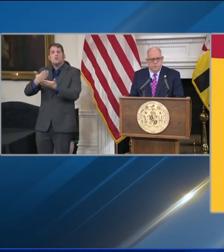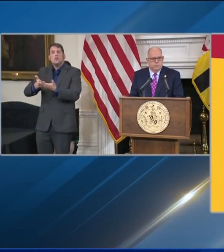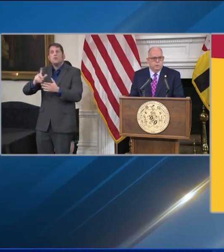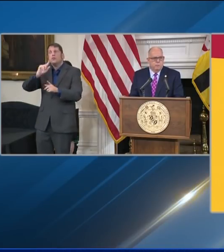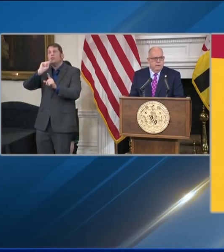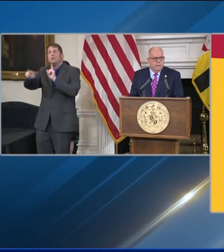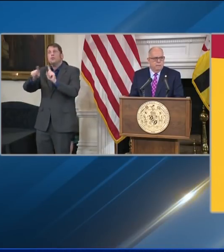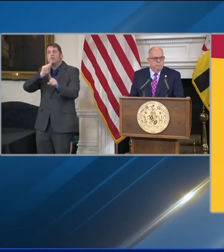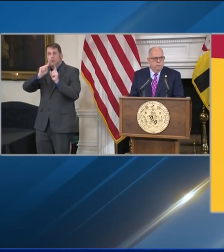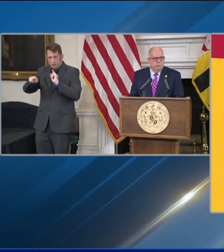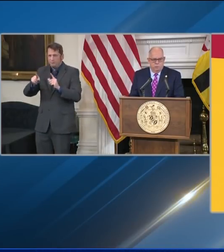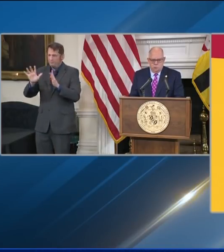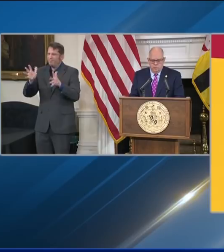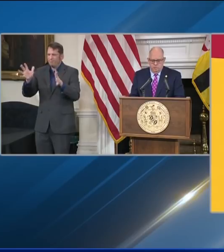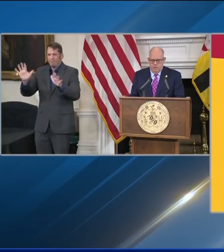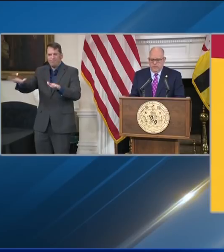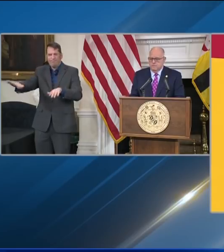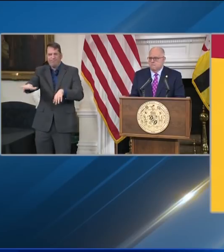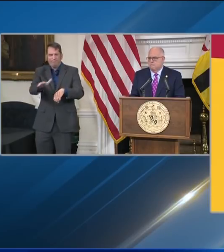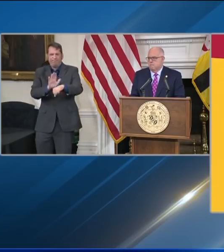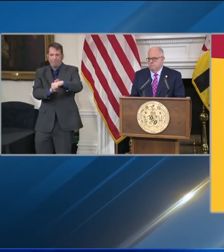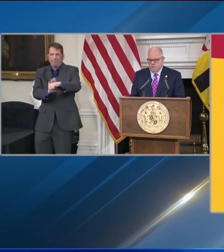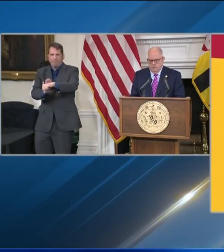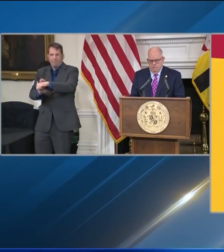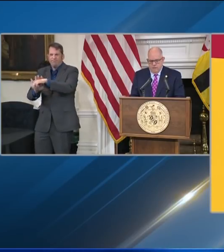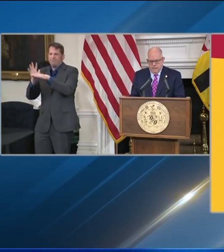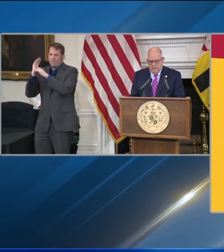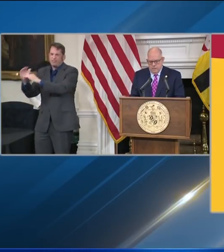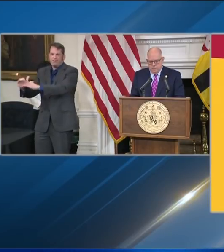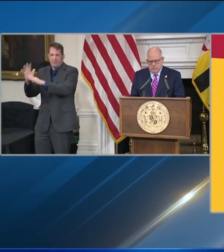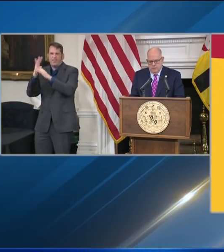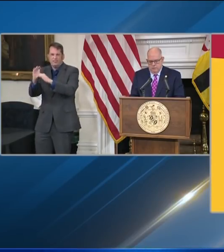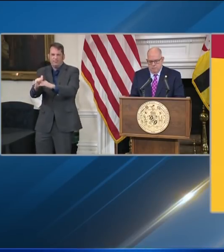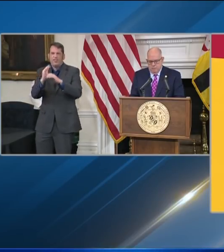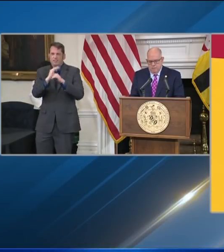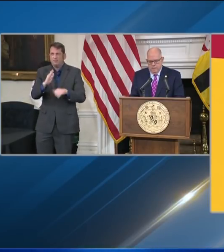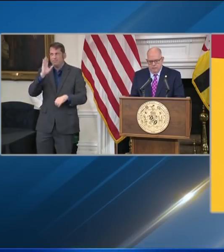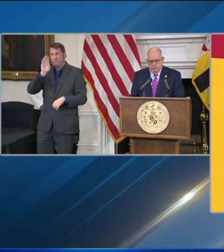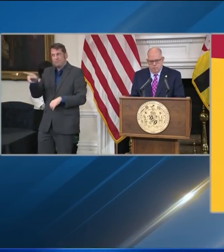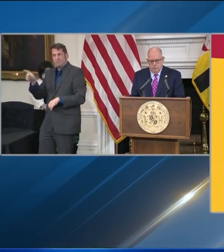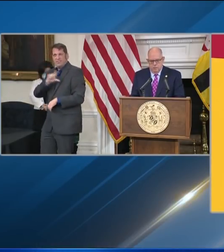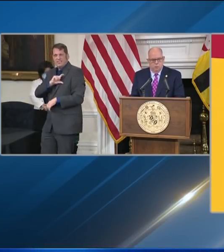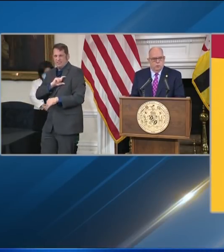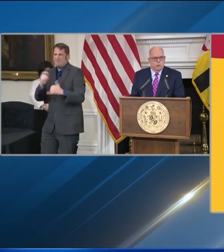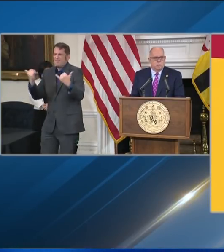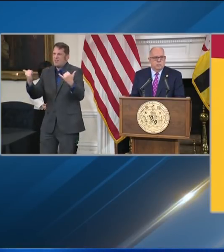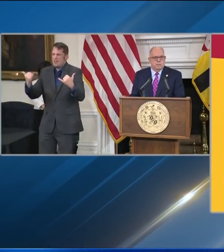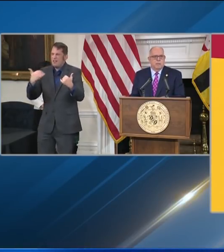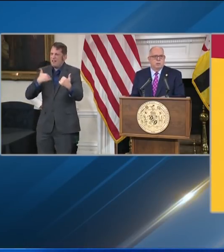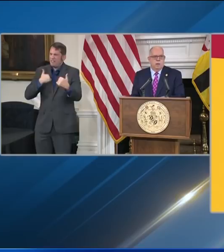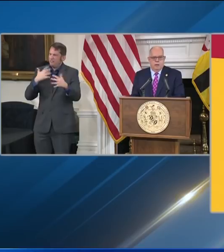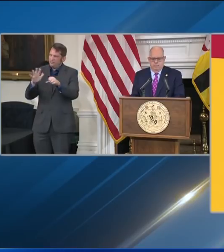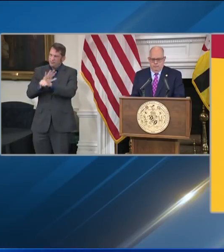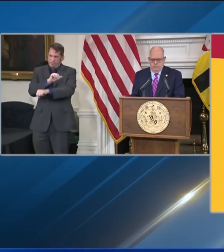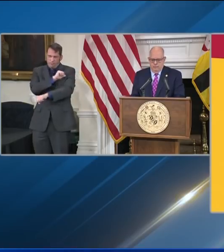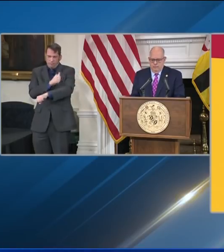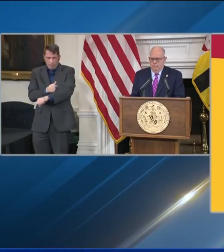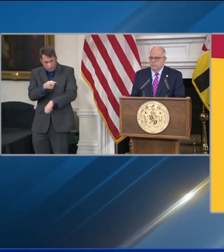AND THAT ALL DIRECTIVES EXECUTIVE ORDERS AND PUBLIC HEALTH ADVISORIES REMAIN IN FULL FORCE AND EFFECT.